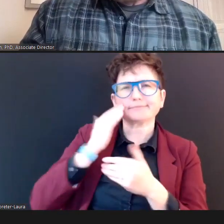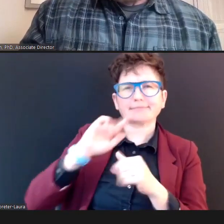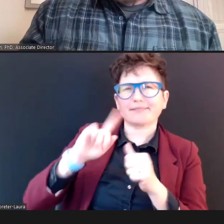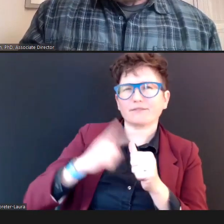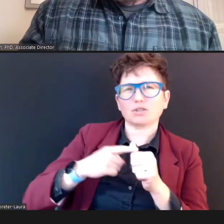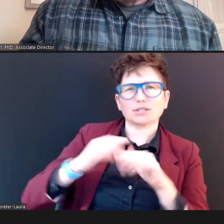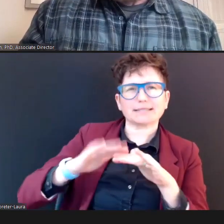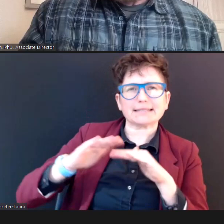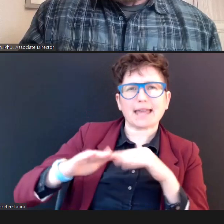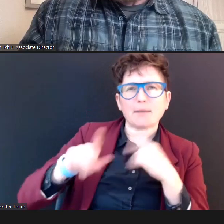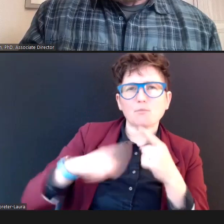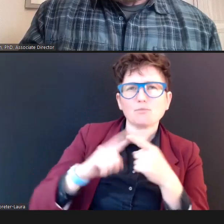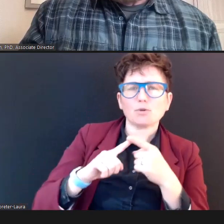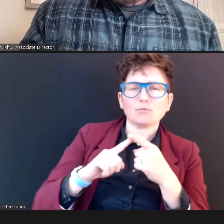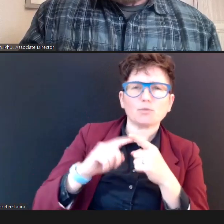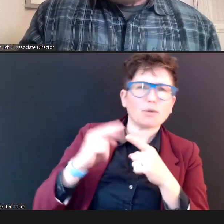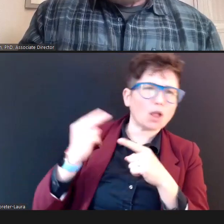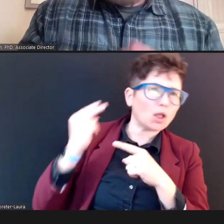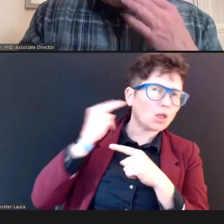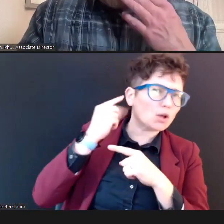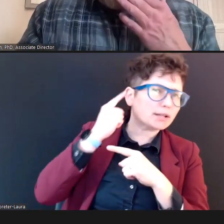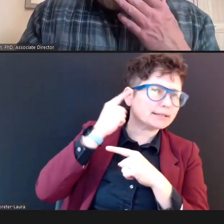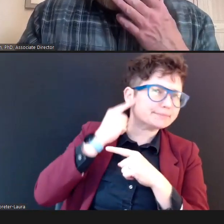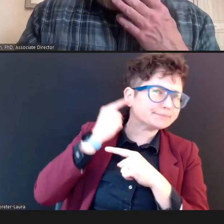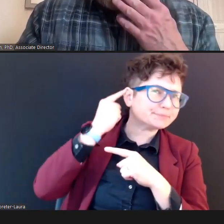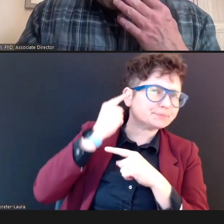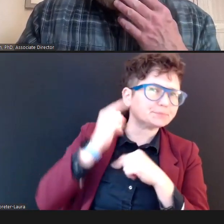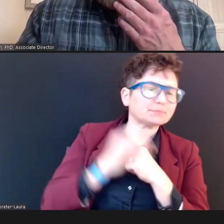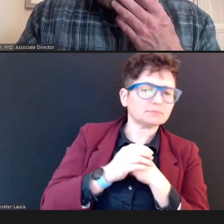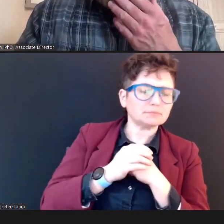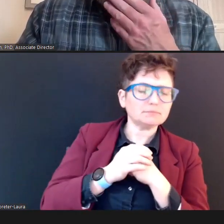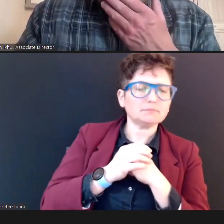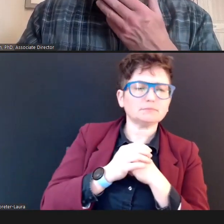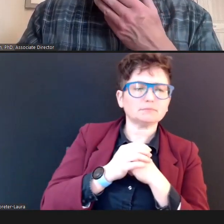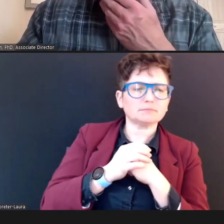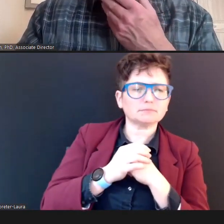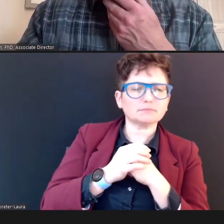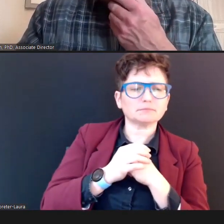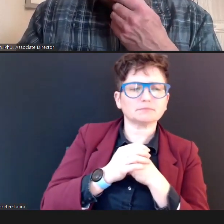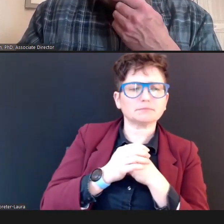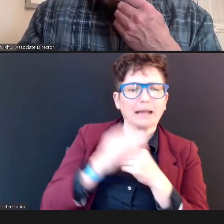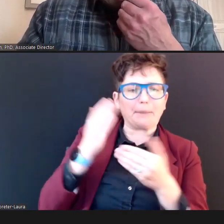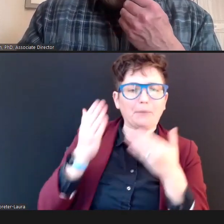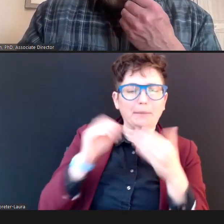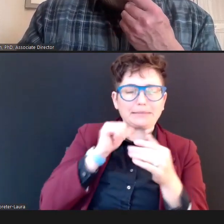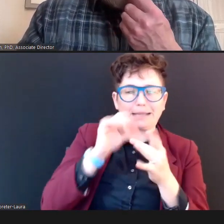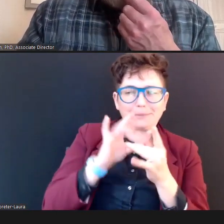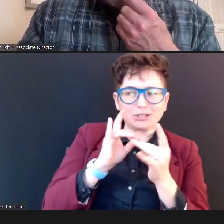we're looking in the ear um we and I